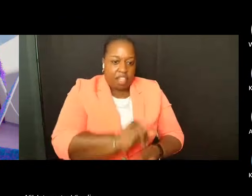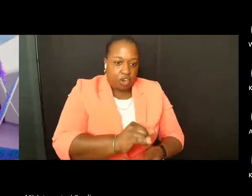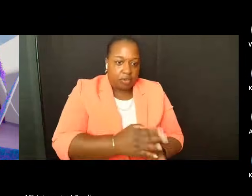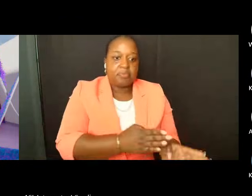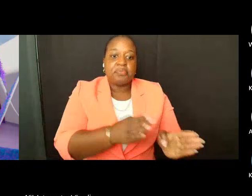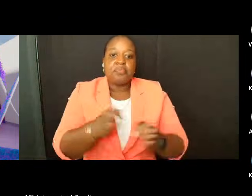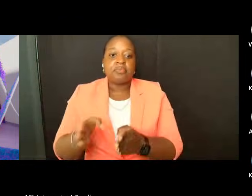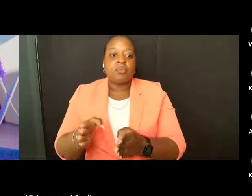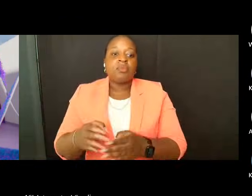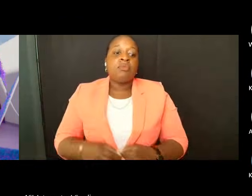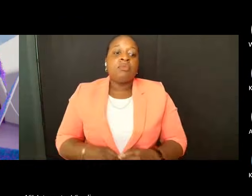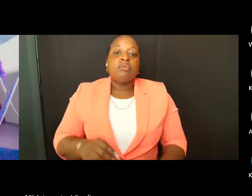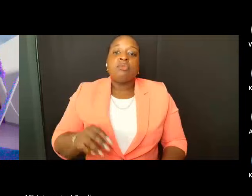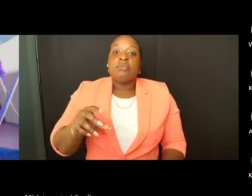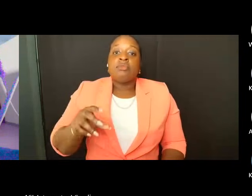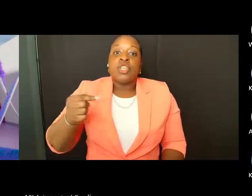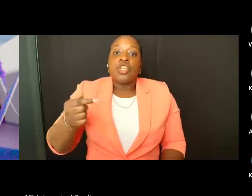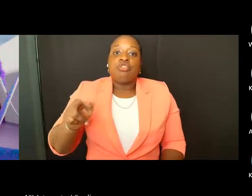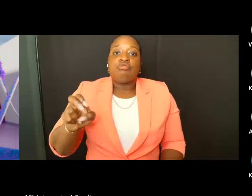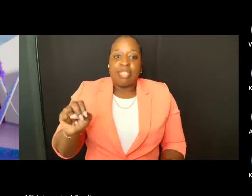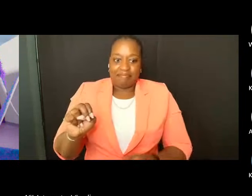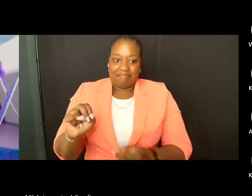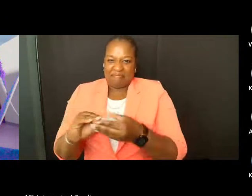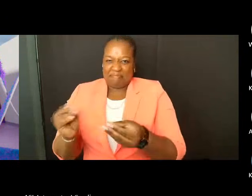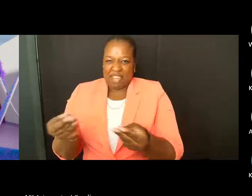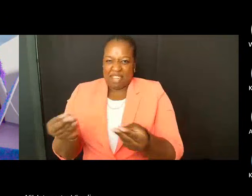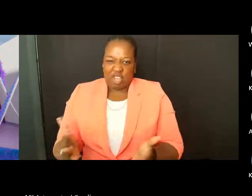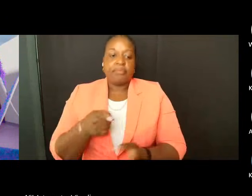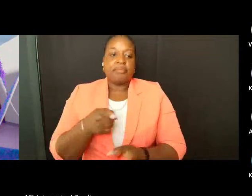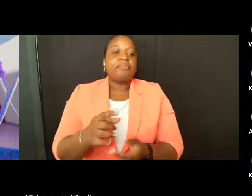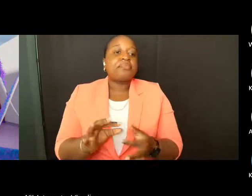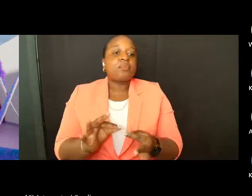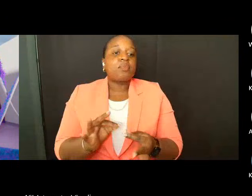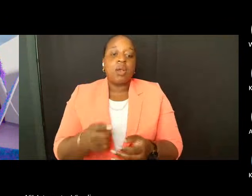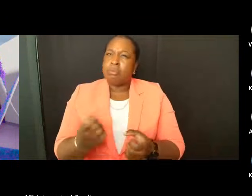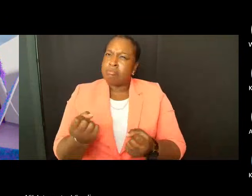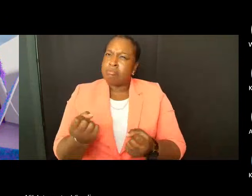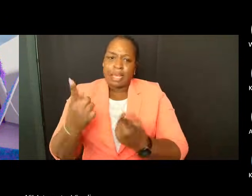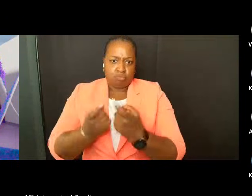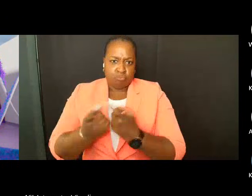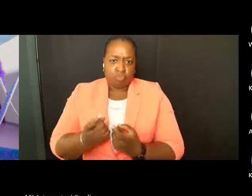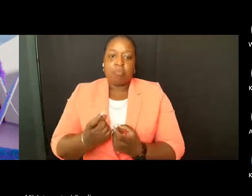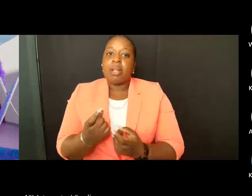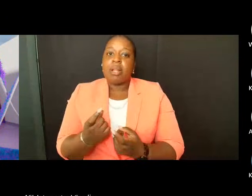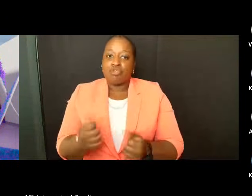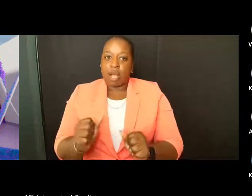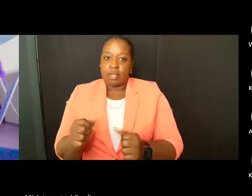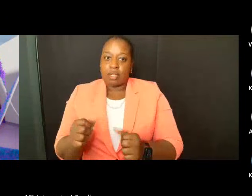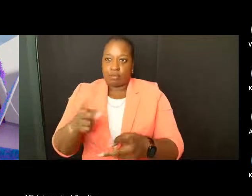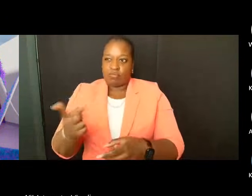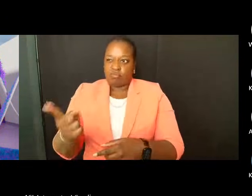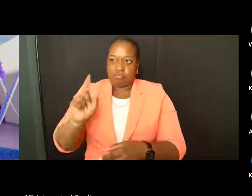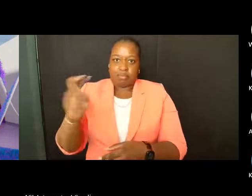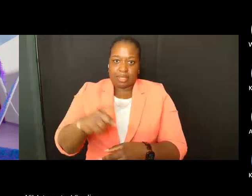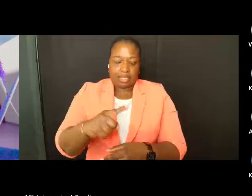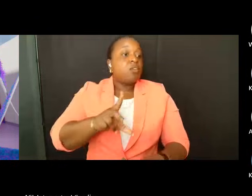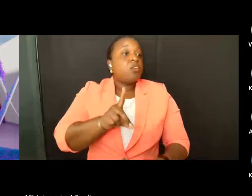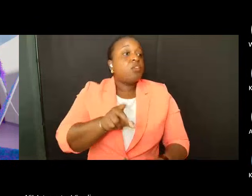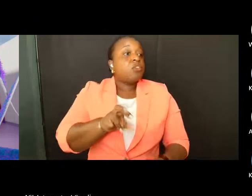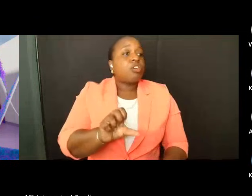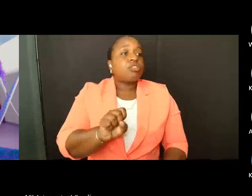final questions. First one here for Dr. Smith. How can institutions better balance the urgency